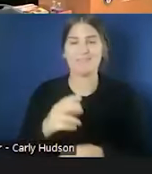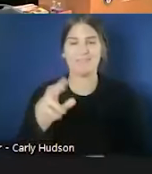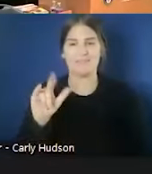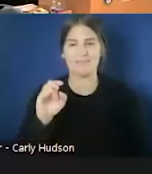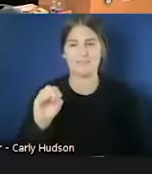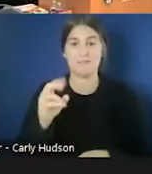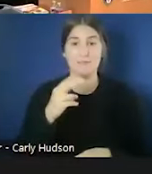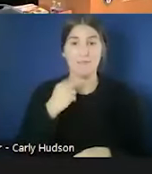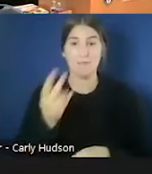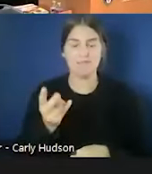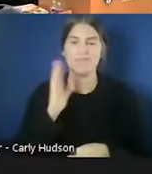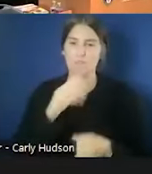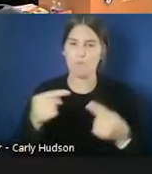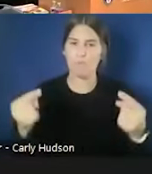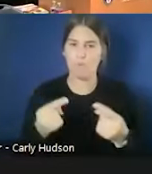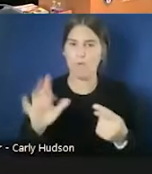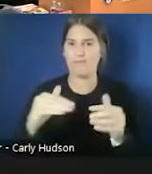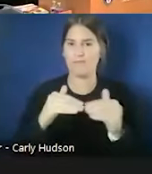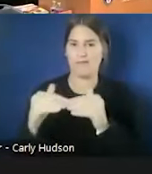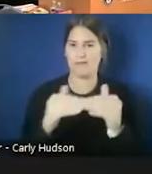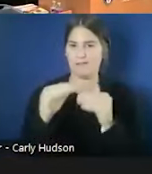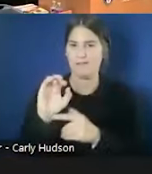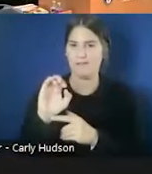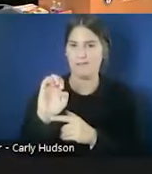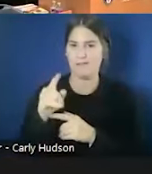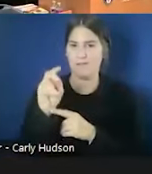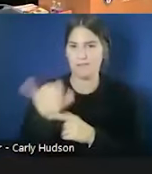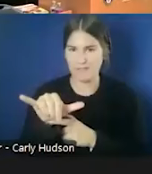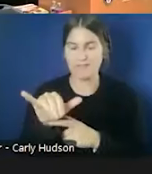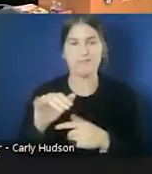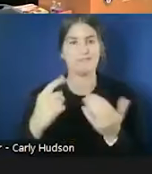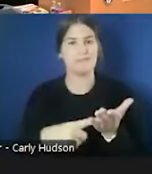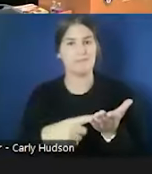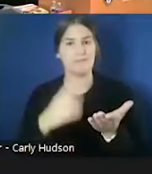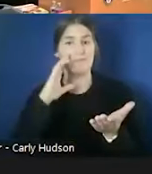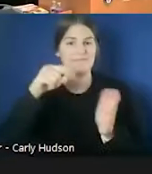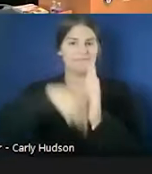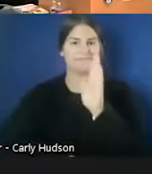Equity our discussion today will delve into the profound effects that the marginalization of and